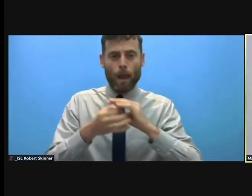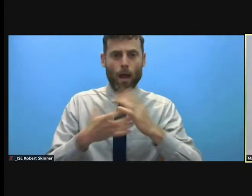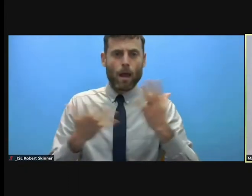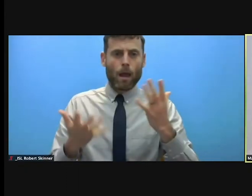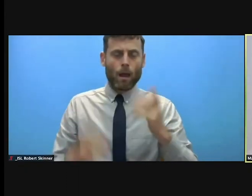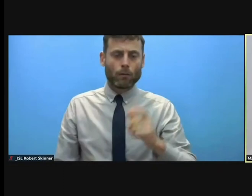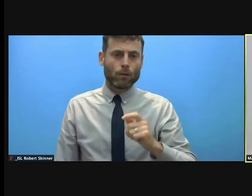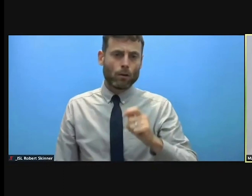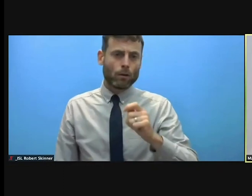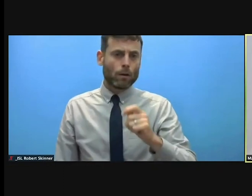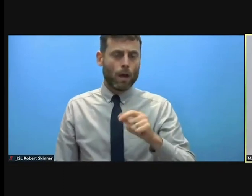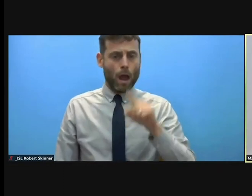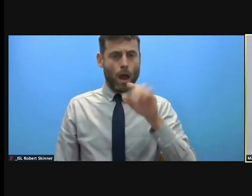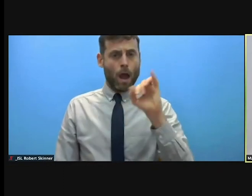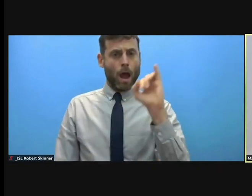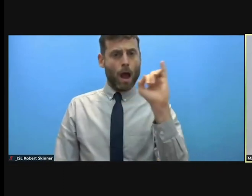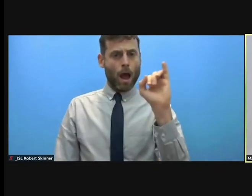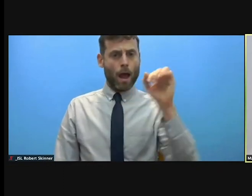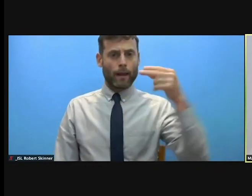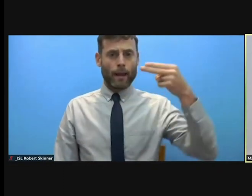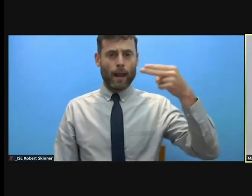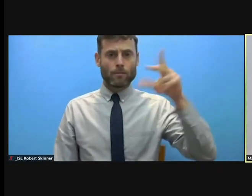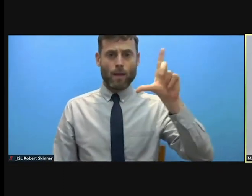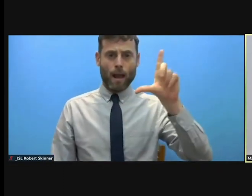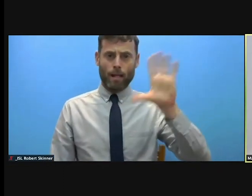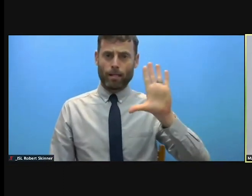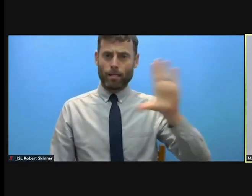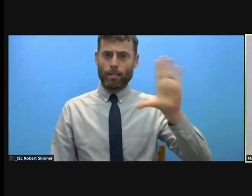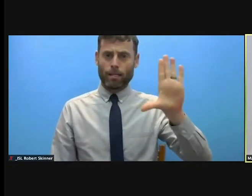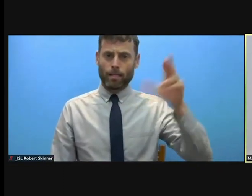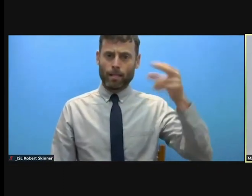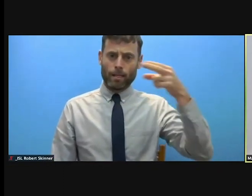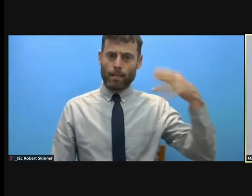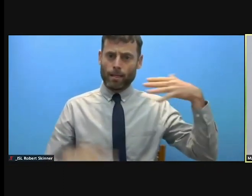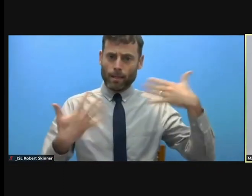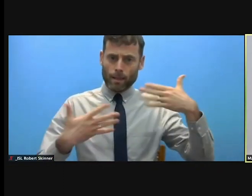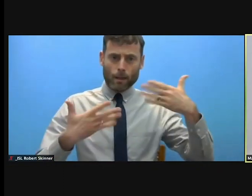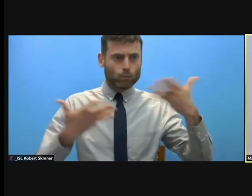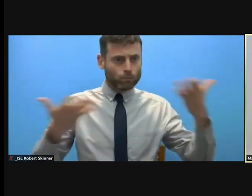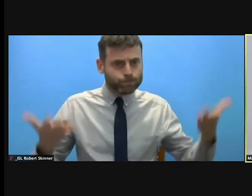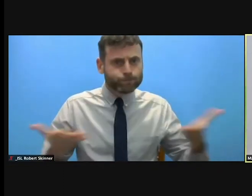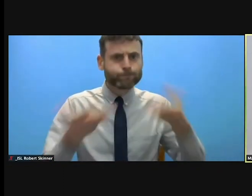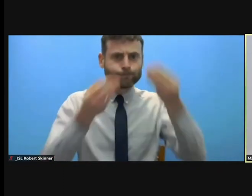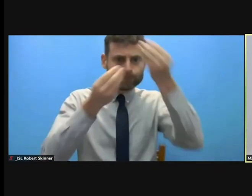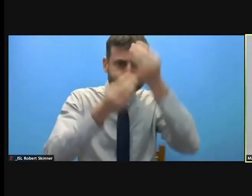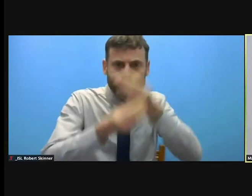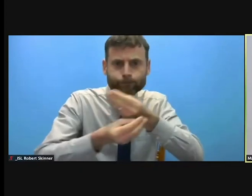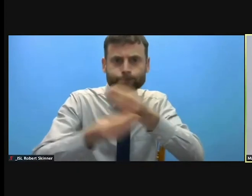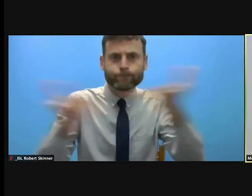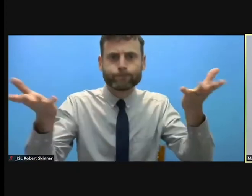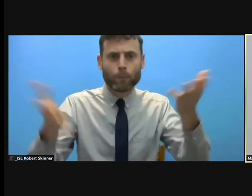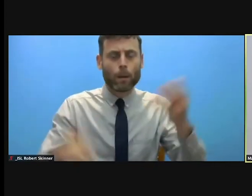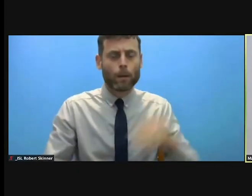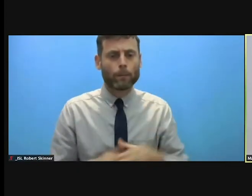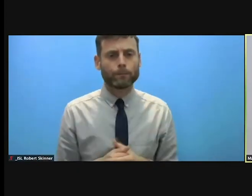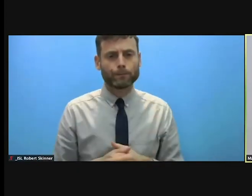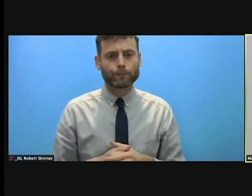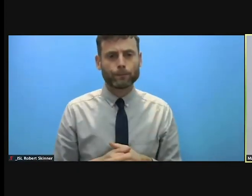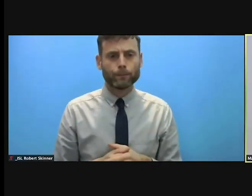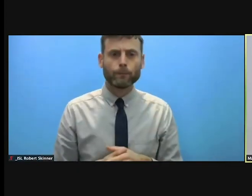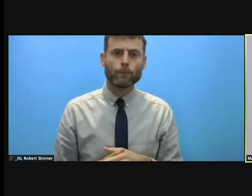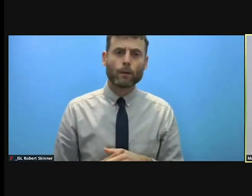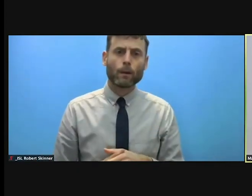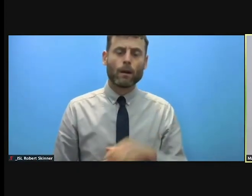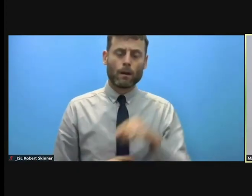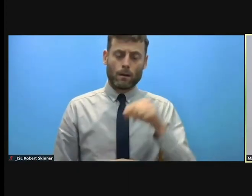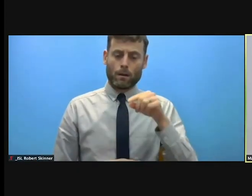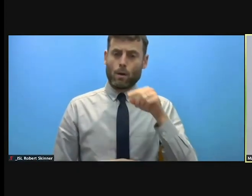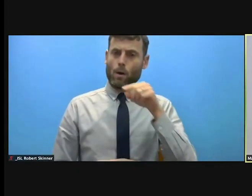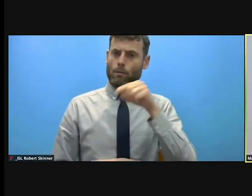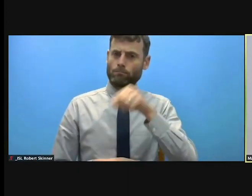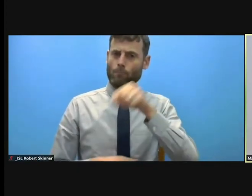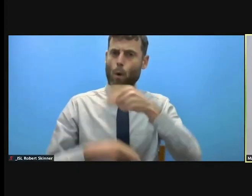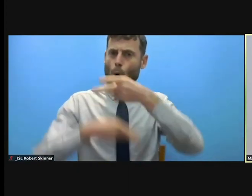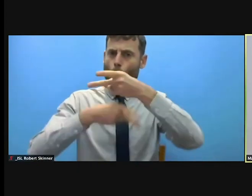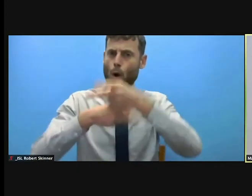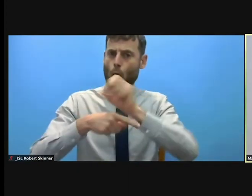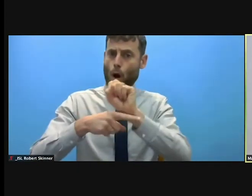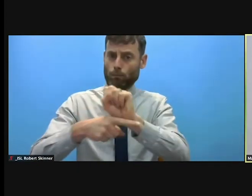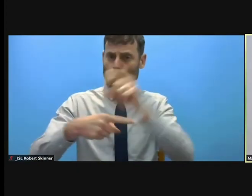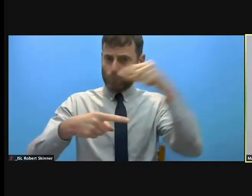We need to spread the importance of the centrality of protection and we have to work on the access